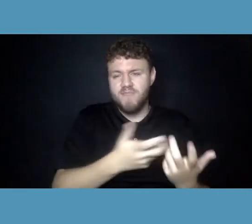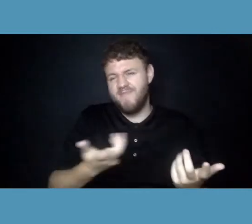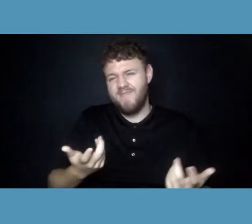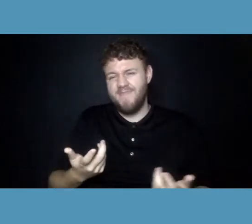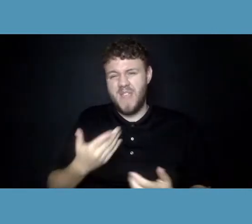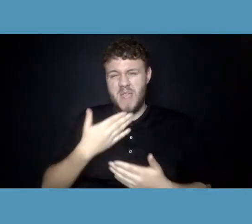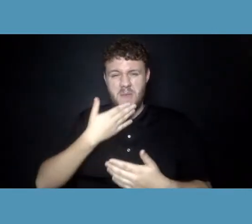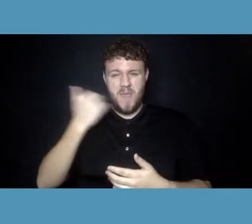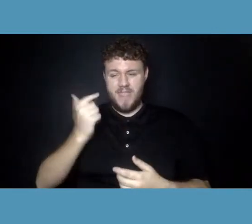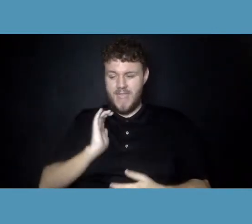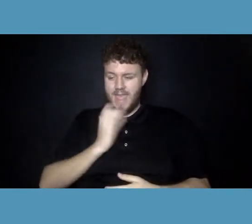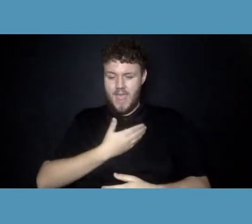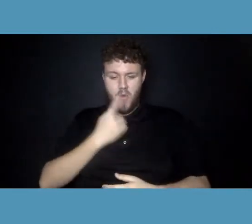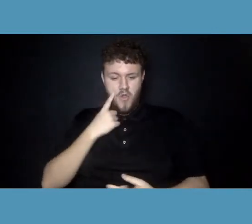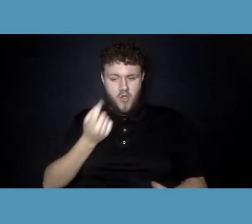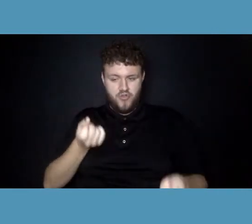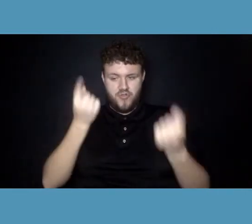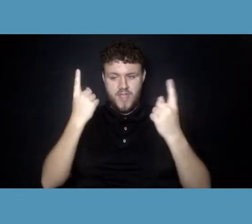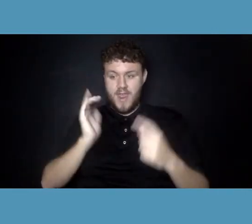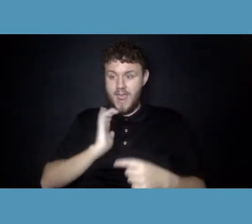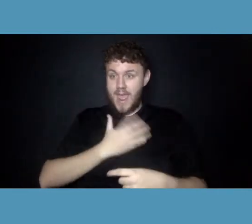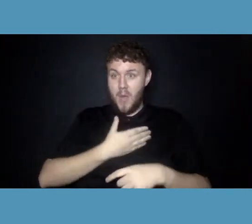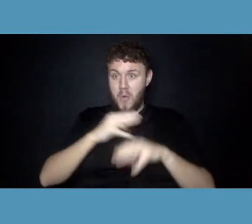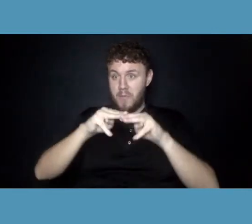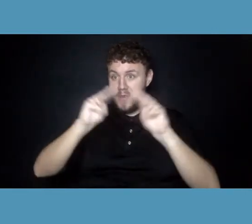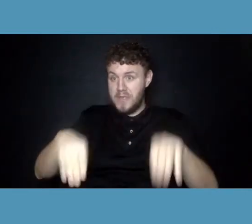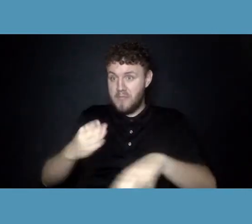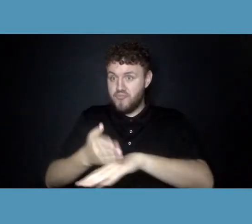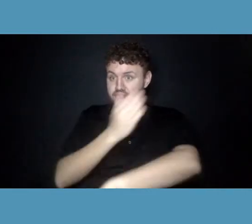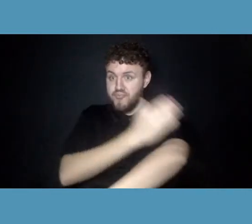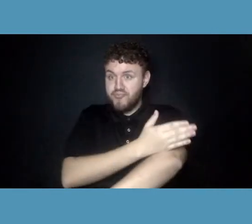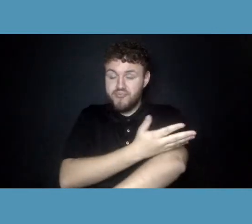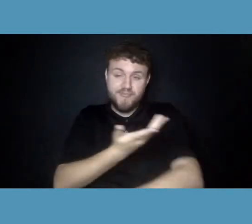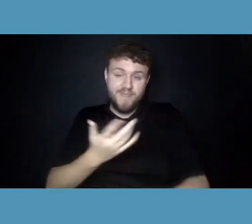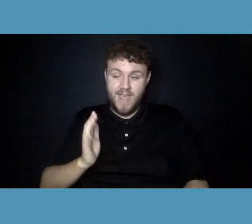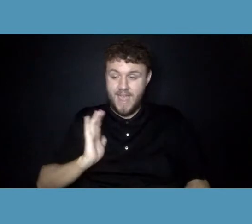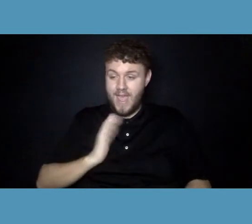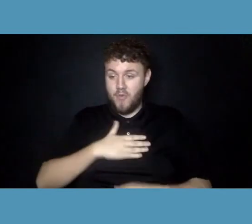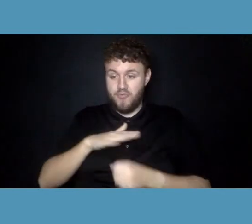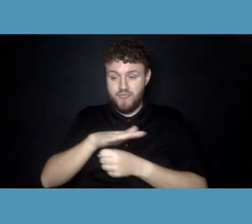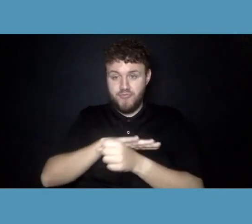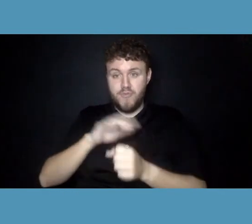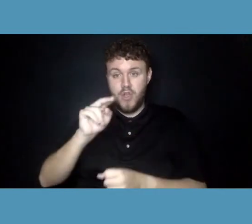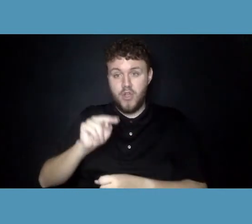better our museum and our institution and our section of North Carolina. So I look forward